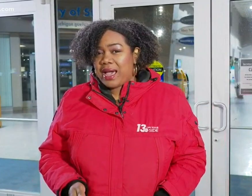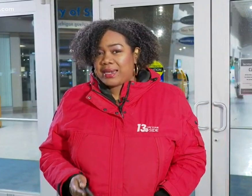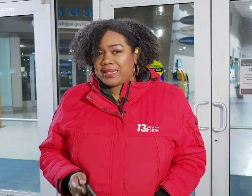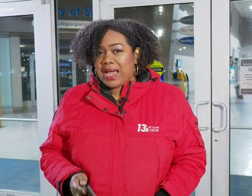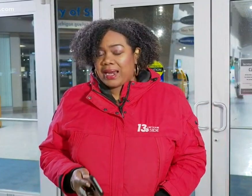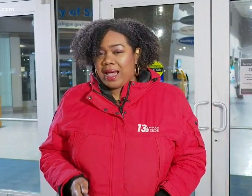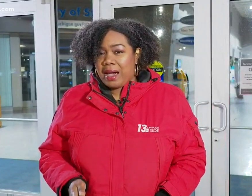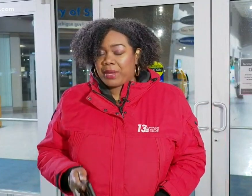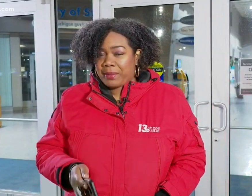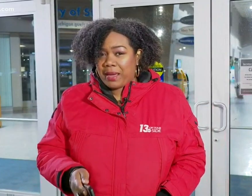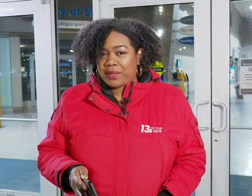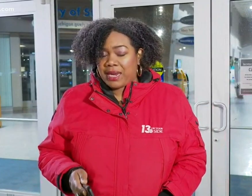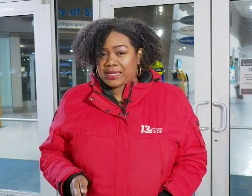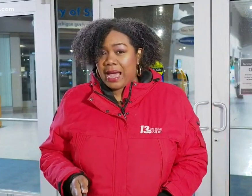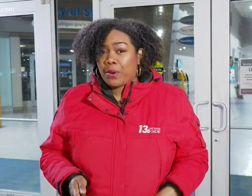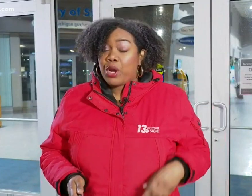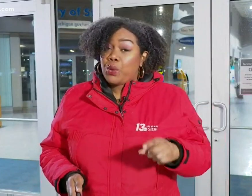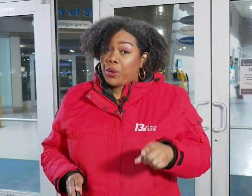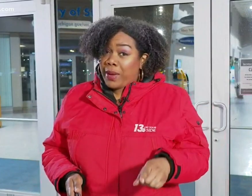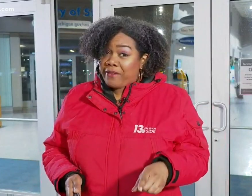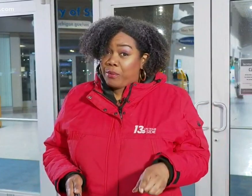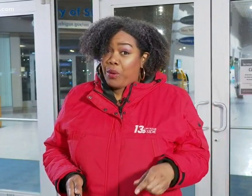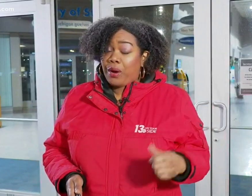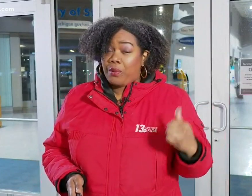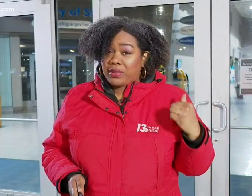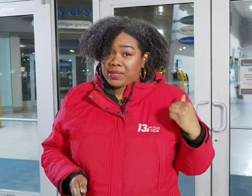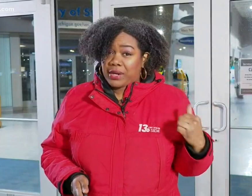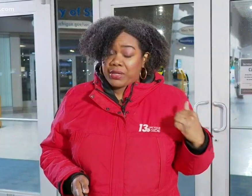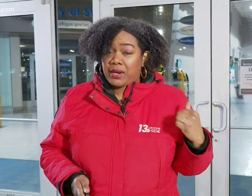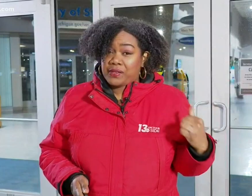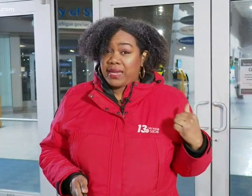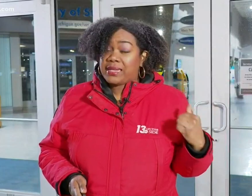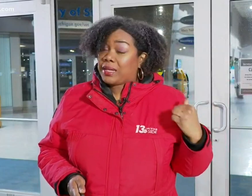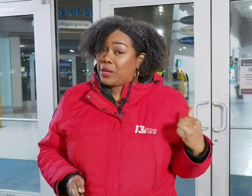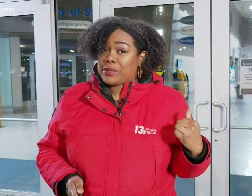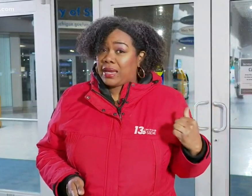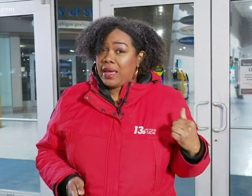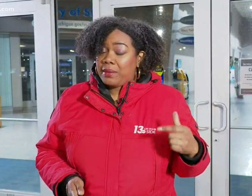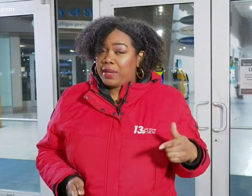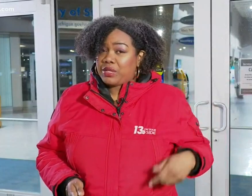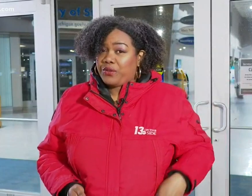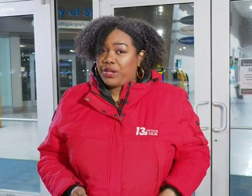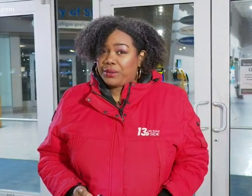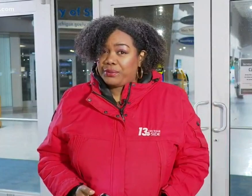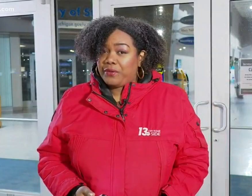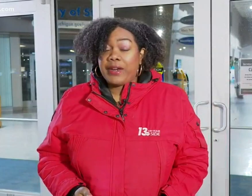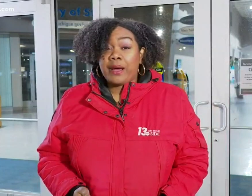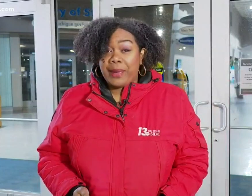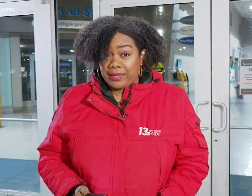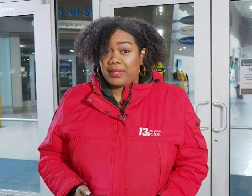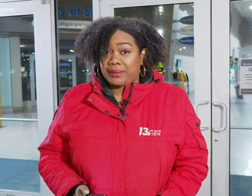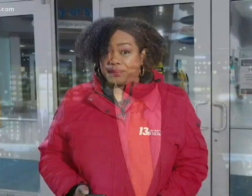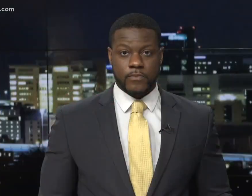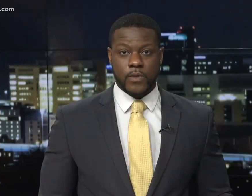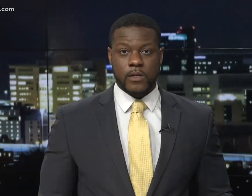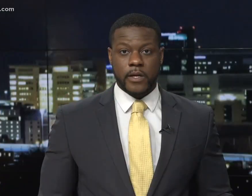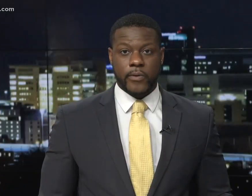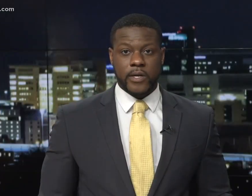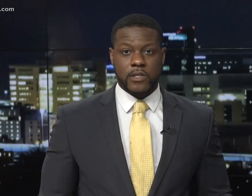DIST4@ANCE FROM OTHER PEOPLE 4@ YOU CAN FIND MORE INFORMATION ON WHAT DIST4@ANCE FROM OTHER PEOPLE 4@ YOU CAN FIND MORE INFORMATION ON WHAT THIS DIST4@ANCE FROM OTHER PEOPLE 4@ YOU CAN FIND MORE INFORMATION ON WHAT THIS MEANS DIST4@ANCE FROM OTHER PEOPLE 4@ YOU CAN FIND MORE INFORMATION ON WHAT THIS MEANS FOR DIST4@ANCE FROM OTHER PEOPLE 4@ YOU CAN FIND MORE INFORMATION ON WHAT THIS MEANS FOR YOU DIST4@ANCE FROM OTHER PEOPLE 4@ YOU CAN FIND MORE INFORMATION ON WHAT THIS MEANS FOR YOU WHAT YOU CAN FIND MORE INFORMATION ON WHAT THIS MEANS FOR YOU WHAT YOU CAN FIND MORE INFORMATION ON WHAT THIS MEANS FOR YOU WHAT YOU'RE YOU CAN FIND MORE INFORMATION ON WHAT THIS MEANS FOR YOU WHAT YOU'RE ALLOWED YOU CAN FIND MORE INFORMATION ON WHAT THIS MEANS FOR YOU WHAT YOU'RE ALLOWED TO YOU CAN FIND MORE INFORMATION ON WHAT THIS MEANS FOR YOU WHAT YOU'RE ALLOWED TO DO YOU CAN FIND MORE INFORMATION ON WHAT THIS MEANS FOR YOU WHAT YOU'RE ALLOWED TO DO AND YOU CAN FIND MORE INFORMATION ON WHAT THIS MEANS FOR YOU WHAT YOU'RE ALLOWED TO DO AND WHAT ON WHAT THIS MEANS FOR YOU WHAT YOU'RE ALLOWED TO DO AND WHAT ON WHAT THIS MEANS FOR YOU WHAT YOU'RE ALLOWED TO DO AND WHAT YOU'RE ON WHAT THIS MEANS FOR YOU WHAT YOU'RE ALLOWED TO DO AND WHAT YOU'RE NOT. ON WHAT THIS MEANS FOR YOU WHAT YOU'RE ALLOWED TO DO AND WHAT YOU'RE NOT. ON ON WHAT THIS MEANS FOR YOU WHAT YOU'RE ALLOWED TO DO AND WHAT YOU'RE NOT. ON OUR ON WHAT THIS MEANS FOR YOU WHAT YOU'RE ALLOWED TO DO AND WHAT YOU'RE NOT. ON OUR WEB ON WHAT THIS MEANS FOR YOU WHAT YOU'RE ALLOWED TO DO AND WHAT YOU'RE NOT. ON OUR WEB SITE. ON WHAT THIS MEANS FOR YOU WHAT YOU'RE ALLOWED TO DO AND WHAT YOU'RE NOT. ON OUR WEB SITE. 13 YOU'RE ALLOWED TO DO AND WHAT YOU'RE NOT. ON OUR WEB SITE. 13 YOU'RE ALLOWED TO DO AND WHAT YOU'RE NOT. ON OUR WEB SITE. 13 ONYOURSIDE YOU'RE ALLOWED TO DO AND WHAT YOU'RE NOT. ON OUR WEB SITE. 13 ONYOURSIDE 4@DOT YOU'RE ALLOWED TO DO AND WHAT YOU'RE NOT. ON OUR WEB SITE. 13 ONYOURSIDE 4@DOT COM. YOU'RE ALLOWED TO DO AND WHAT YOU'RE NOT. ON OUR WEB SITE. 13 ONYOURSIDE 4@DOT COM. COMING YOU'RE ALLOWED TO DO AND WHAT YOU'RE NOT. ON OUR WEB SITE. 13 ONYOURSIDE 4@DOT COM. COMING UP YOU'RE NOT. ON OUR WEB SITE. 13 ONYOURSIDE 4@DOT COM. COMING UP YOU'RE NOT. ON OUR WEB SITE. 13 ONYOURSIDE 4@DOT COM. COMING UP IN YOU'RE NOT. ON OUR WEB SITE. 13 ONYOURSIDE 4@DOT COM. COMING UP IN THE YOU'RE NOT. ON OUR WEB SITE. 13 ONYOURSIDE 4@DOT COM. COMING UP IN THE NEXT YOU'RE NOT. ON OUR WEB SITE. 13 ONYOURSIDE 4@DOT COM. COMING UP IN THE NEXT HOUR YOU'RE NOT. ON OUR WEB SITE. 13 ONYOURSIDE 4@DOT COM. COMING UP IN THE NEXT HOUR WE YOU'RE NOT. ON OUR WEB SITE. 13 ONYOURSIDE 4@DOT COM. COMING UP IN THE NEXT HOUR WE WILL YOU'RE NOT. ON OUR WEB SITE. 13 ONYOURSIDE 4@DOT COM. COMING UP IN THE NEXT HOUR WE WILL HAVE ONYOURSIDE 4@DOT COM. COMING UP IN THE NEXT HOUR WE WILL HAVE ONYOURSIDE 4@DOT COM. COMING UP IN THE NEXT HOUR WE WILL HAVE MORE ONYOURSIDE 4@DOT COM. COMING UP IN THE NEXT HOUR WE WILL HAVE MORE ON ONYOURSIDE 4@DOT COM. COMING UP IN THE NEXT HOUR WE WILL HAVE MORE ON WHAT ONYOURSIDE 4@DOT COM. COMING UP IN THE NEXT HOUR WE WILL HAVE MORE ON WHAT THE